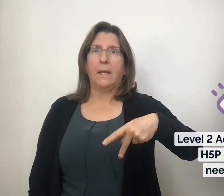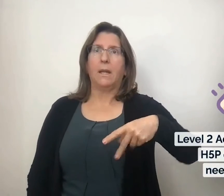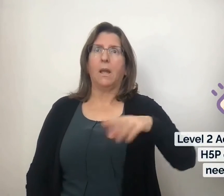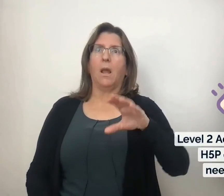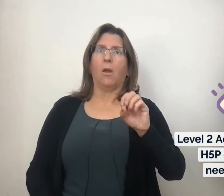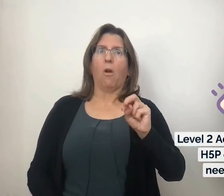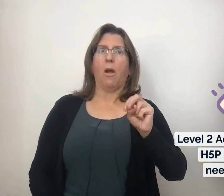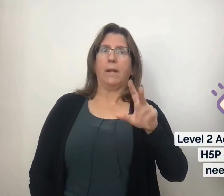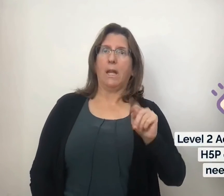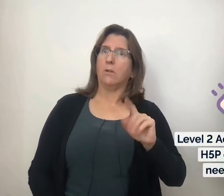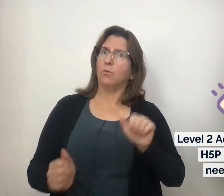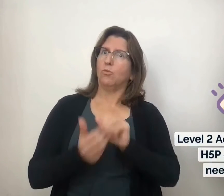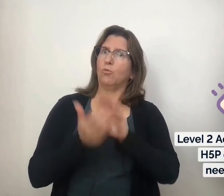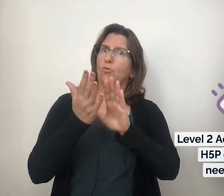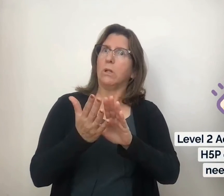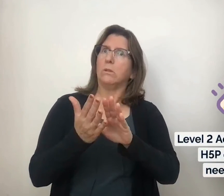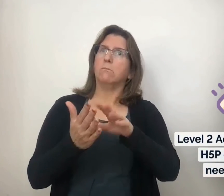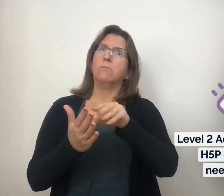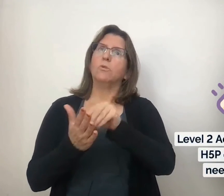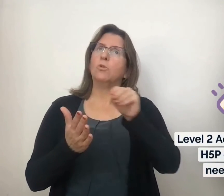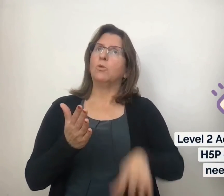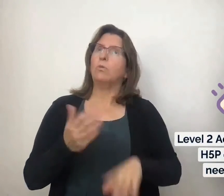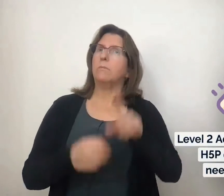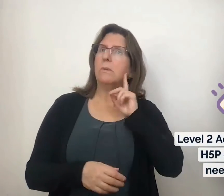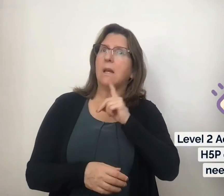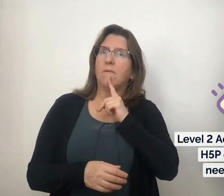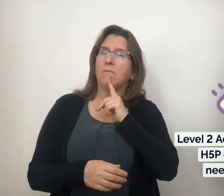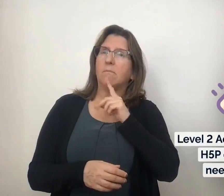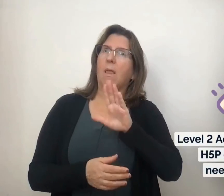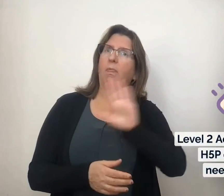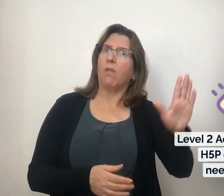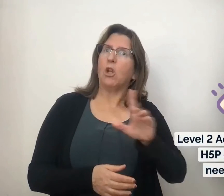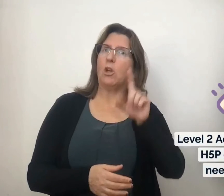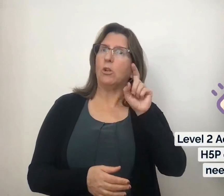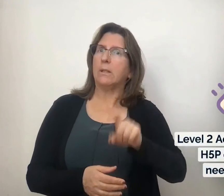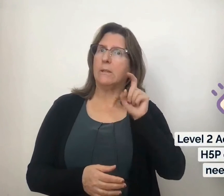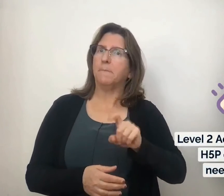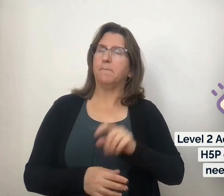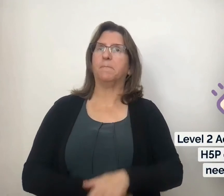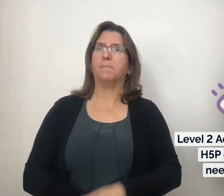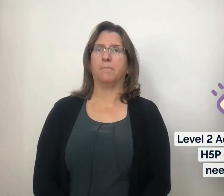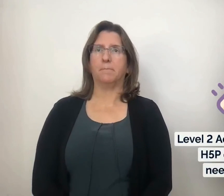or adapting content to address the needs of deaf learners.